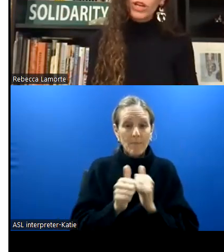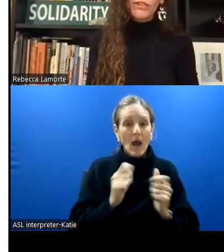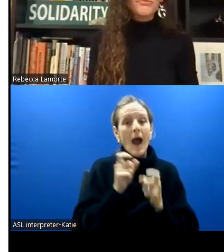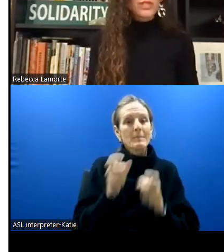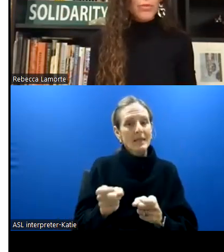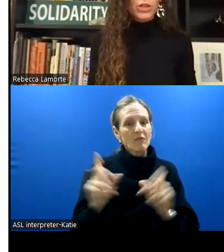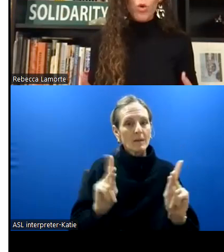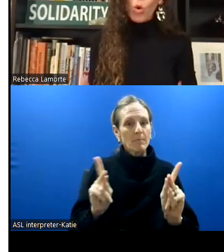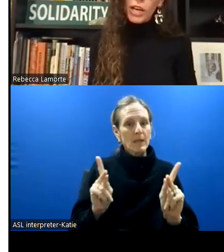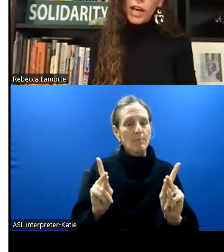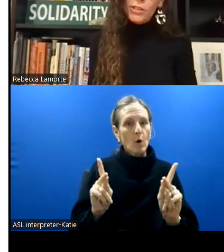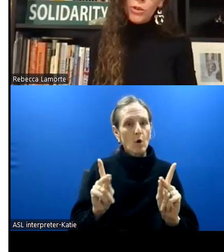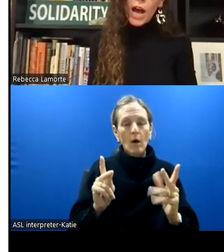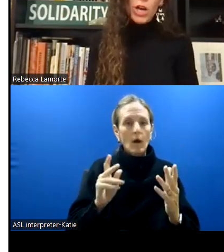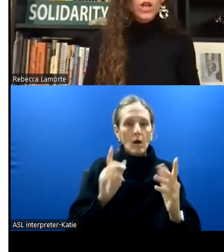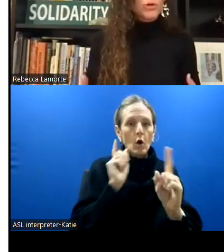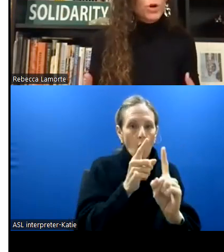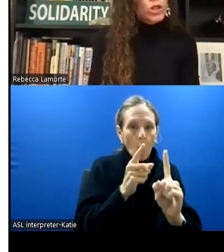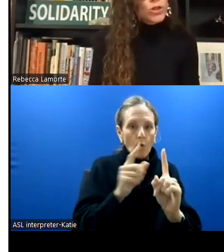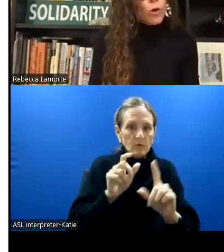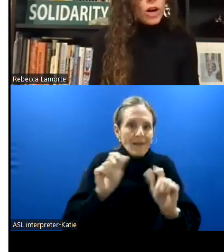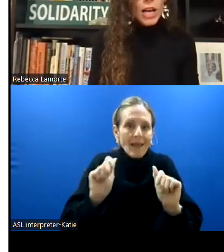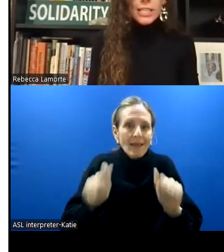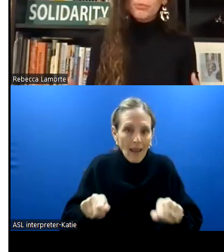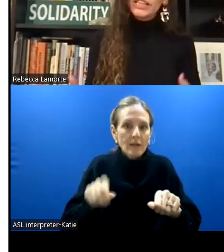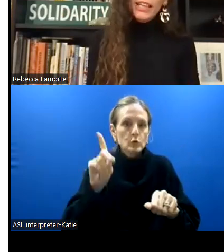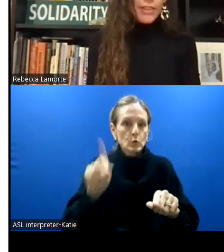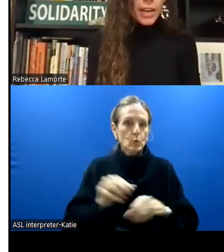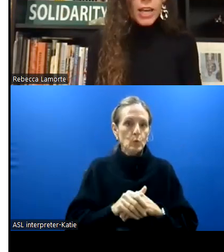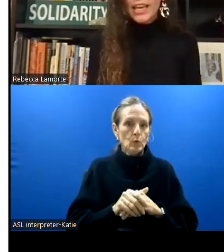you're giving them something to organize around, to push for, to believe in.